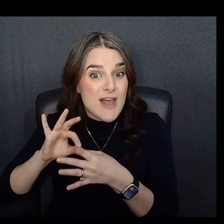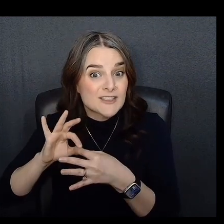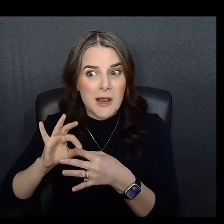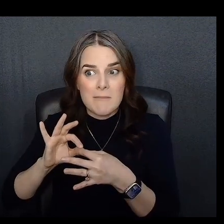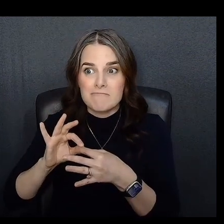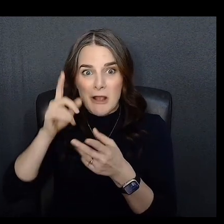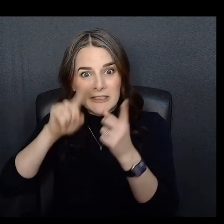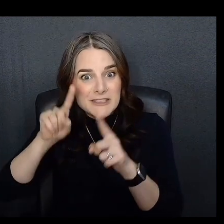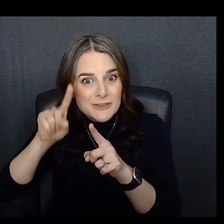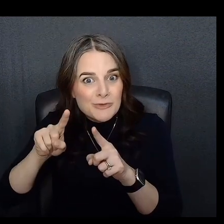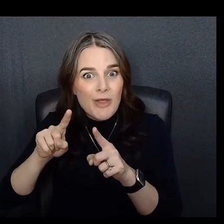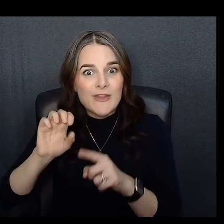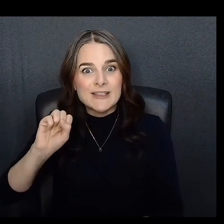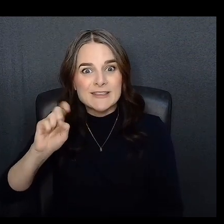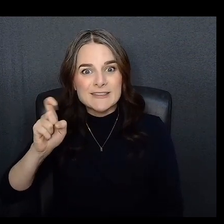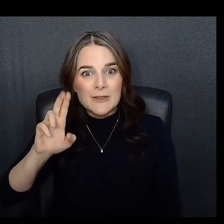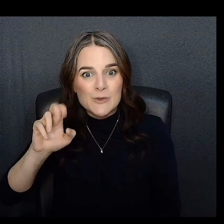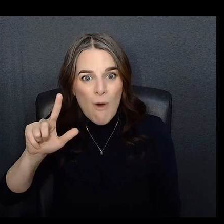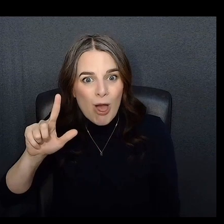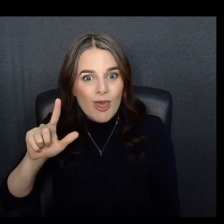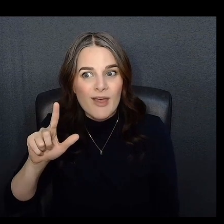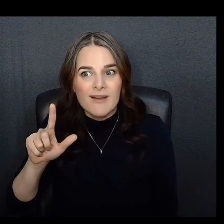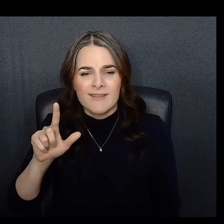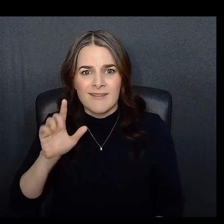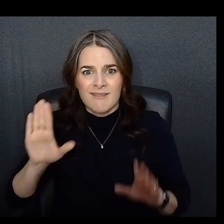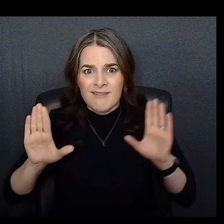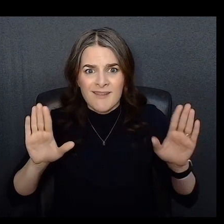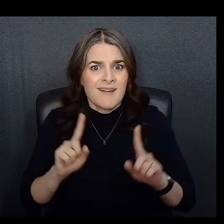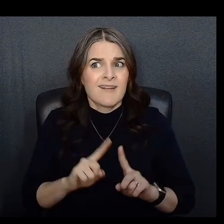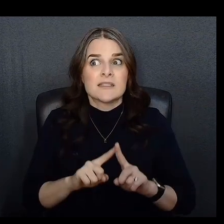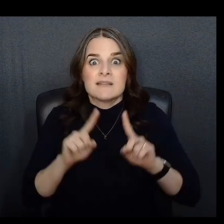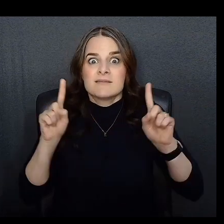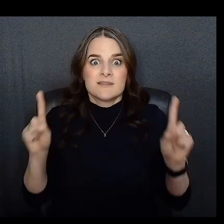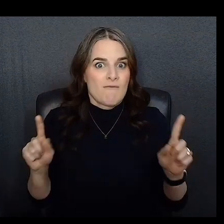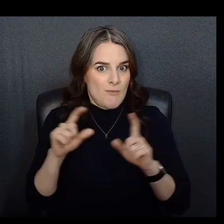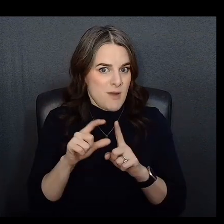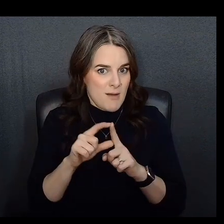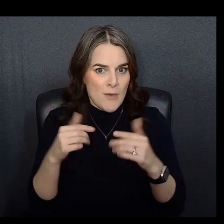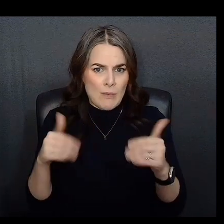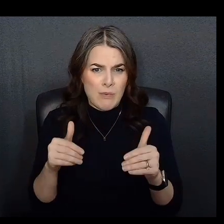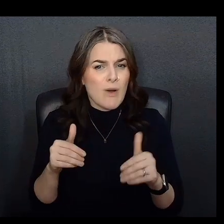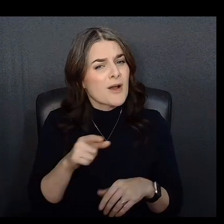The vocabulary is going to look completely different, and we want to make sure that you're updating the vocabulary